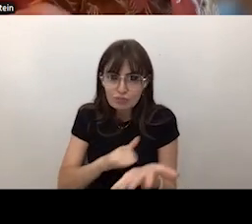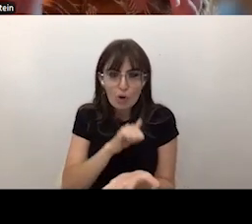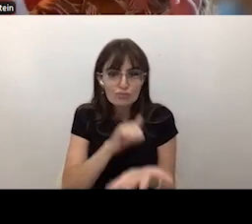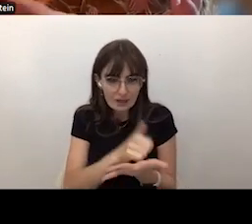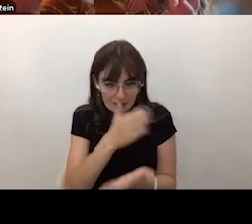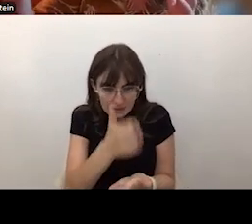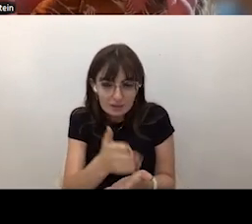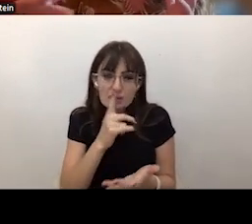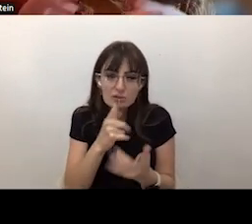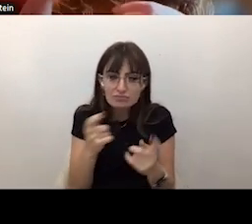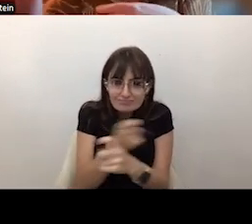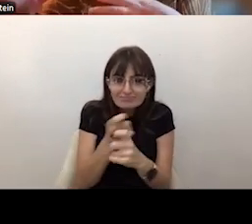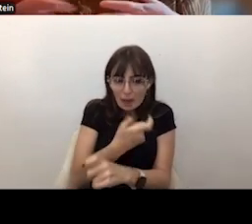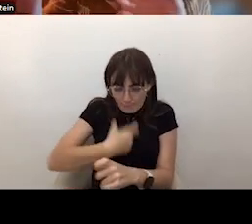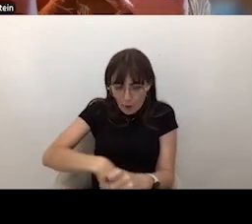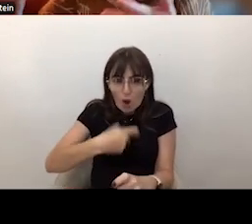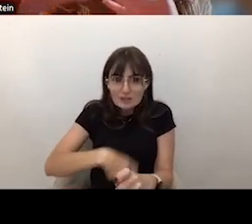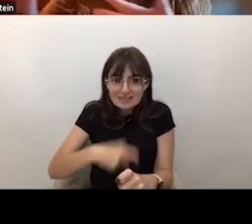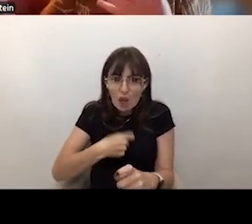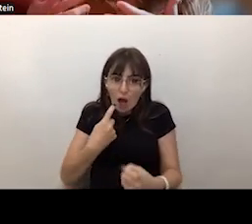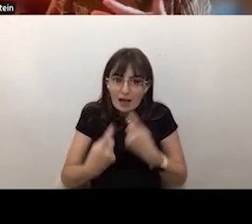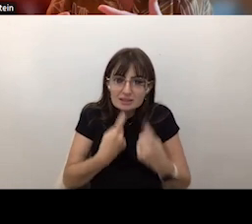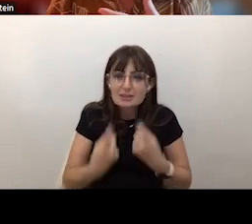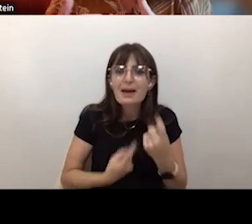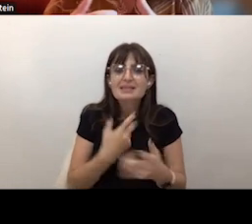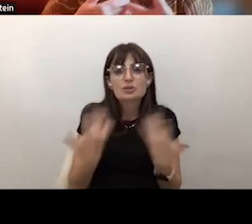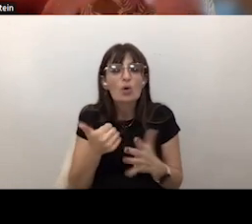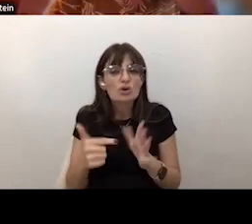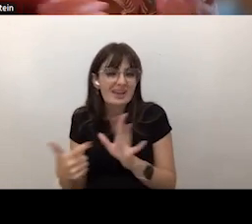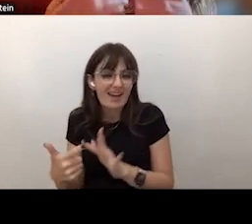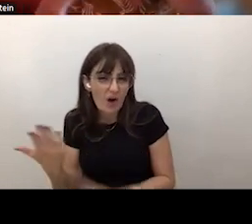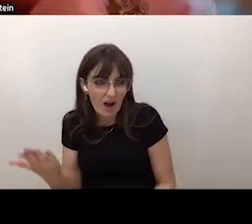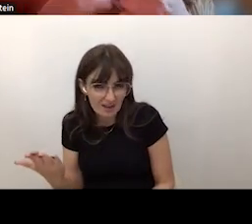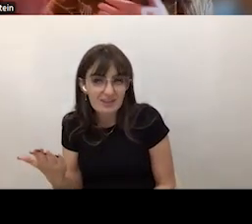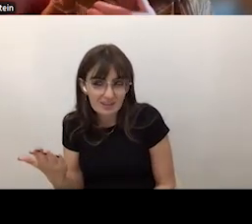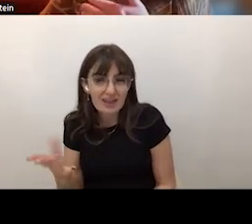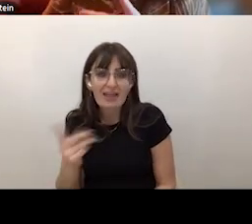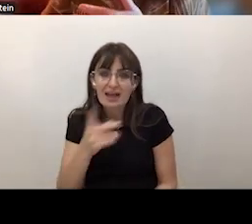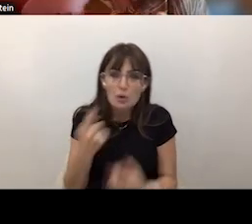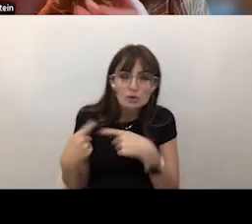craft a personalised message, and do it yourself or use AI. You want to track that communication